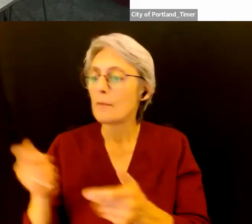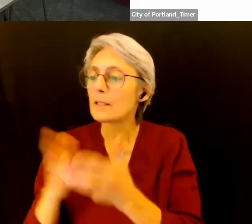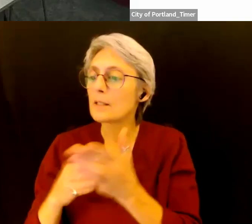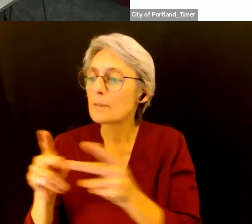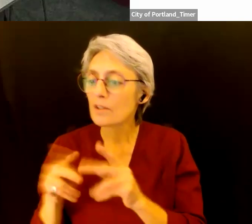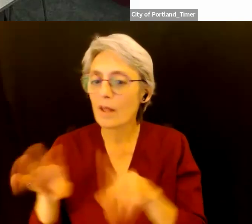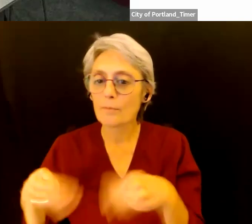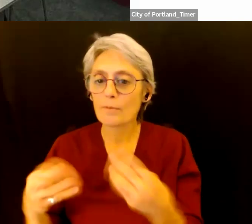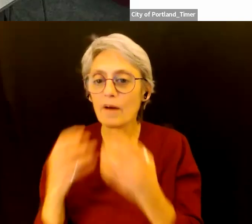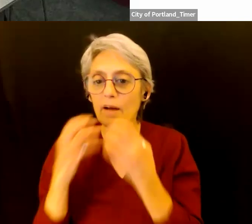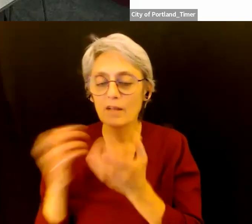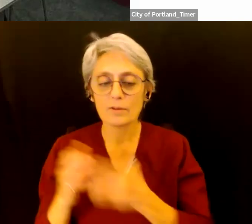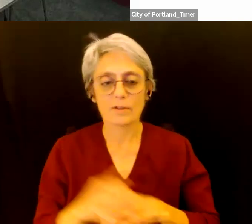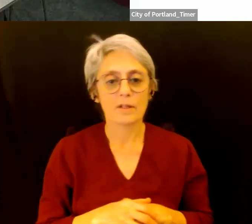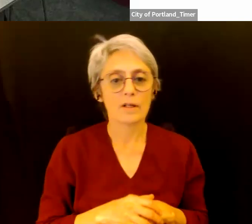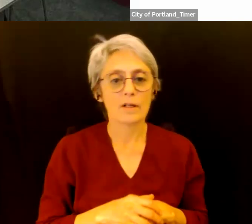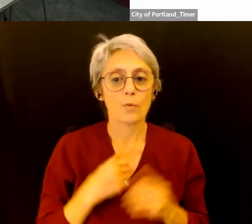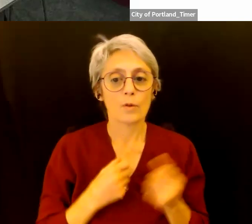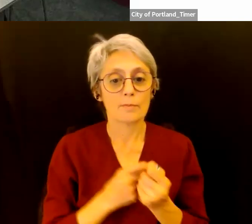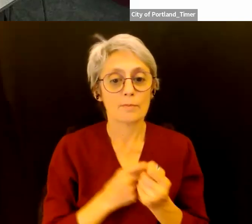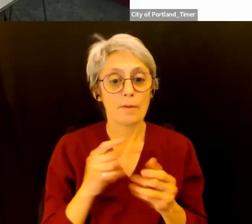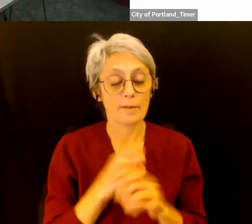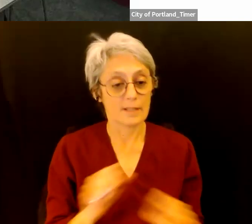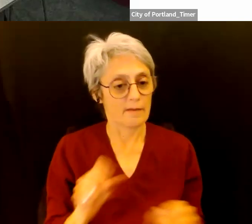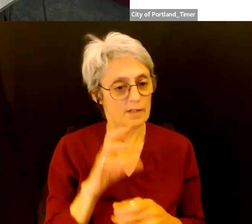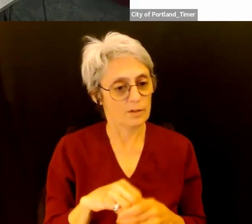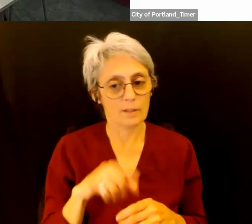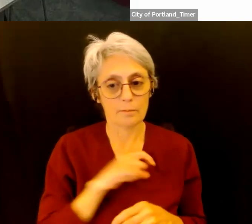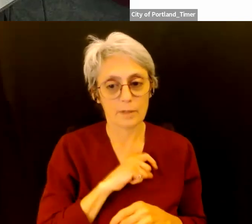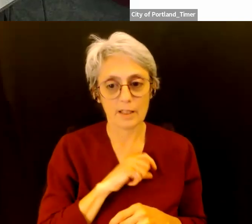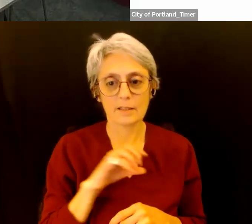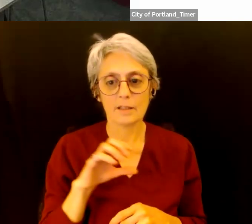We support public safety, including the police, PSR, and emergency services.